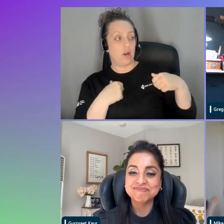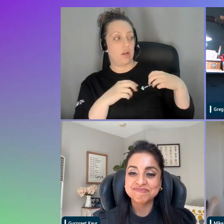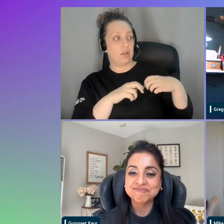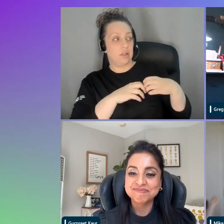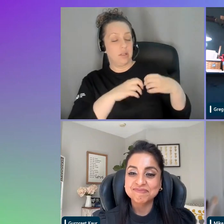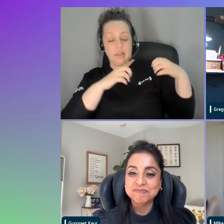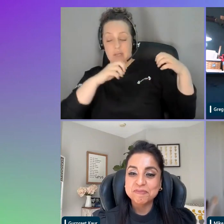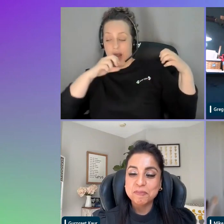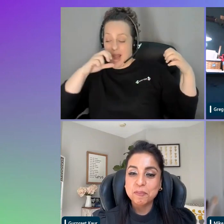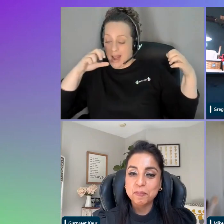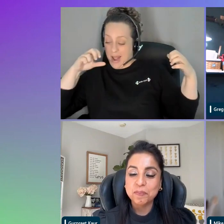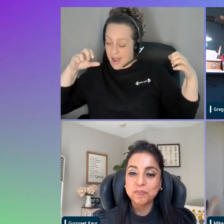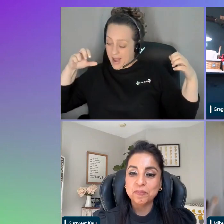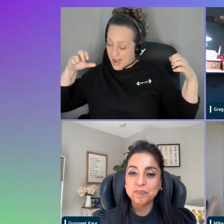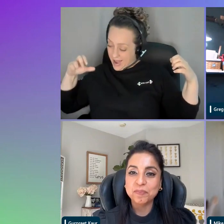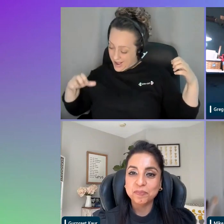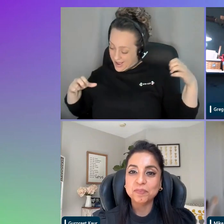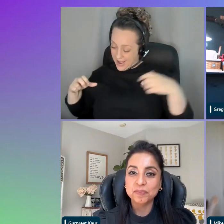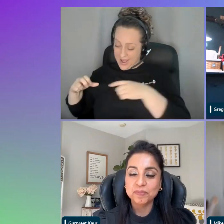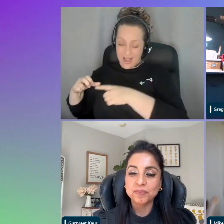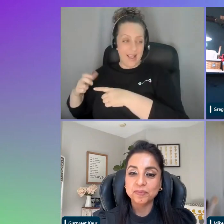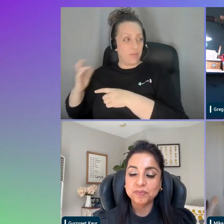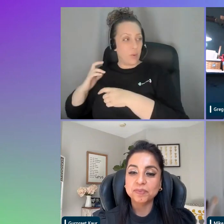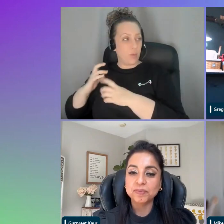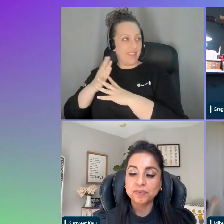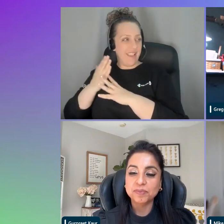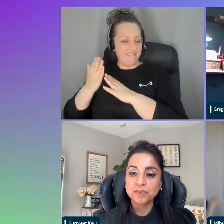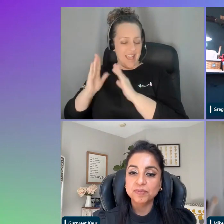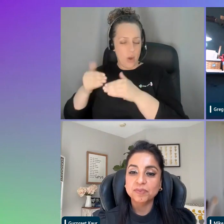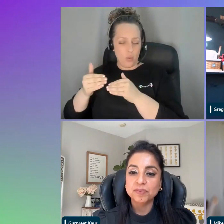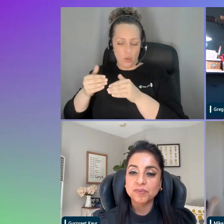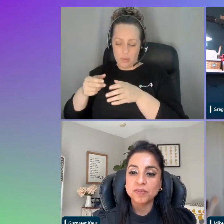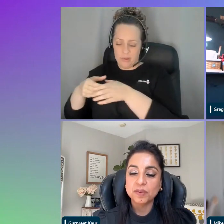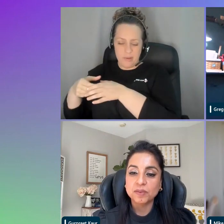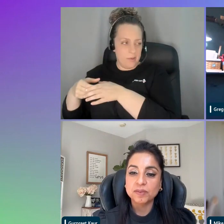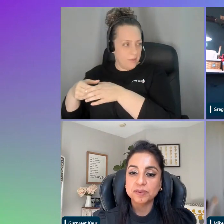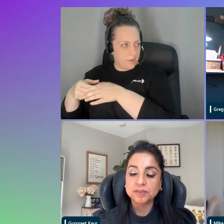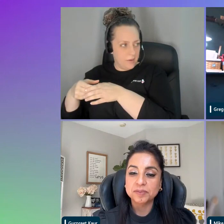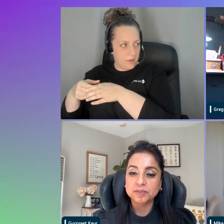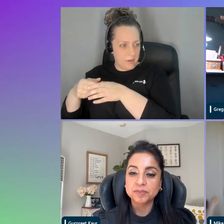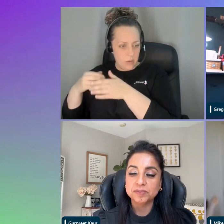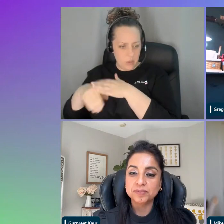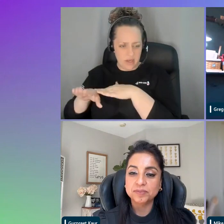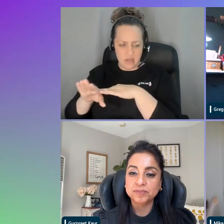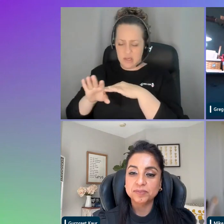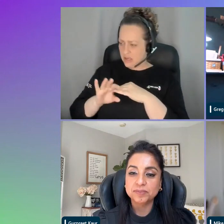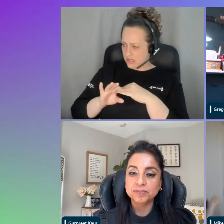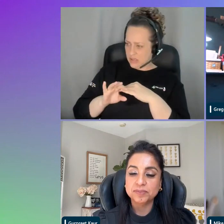We were in the literally it was previously a file cabinet room like it was. We just looked at her like, what are you like?